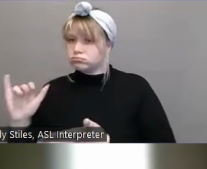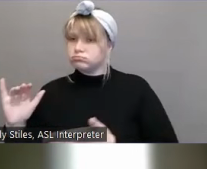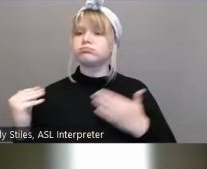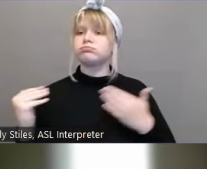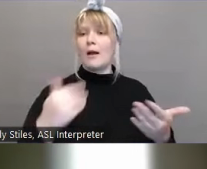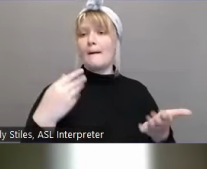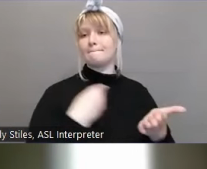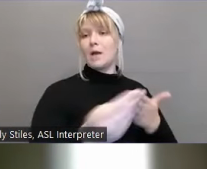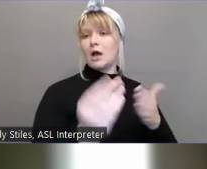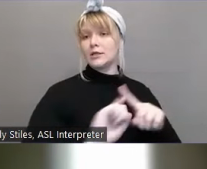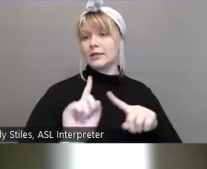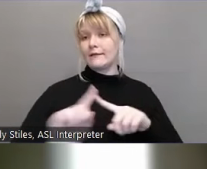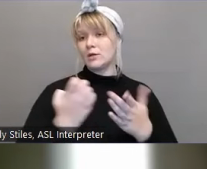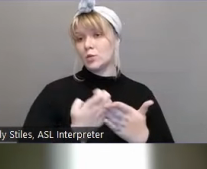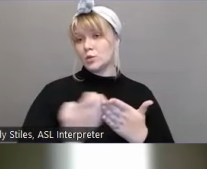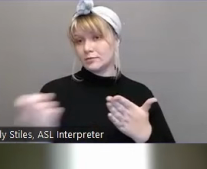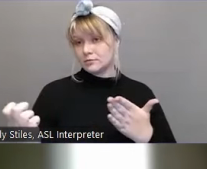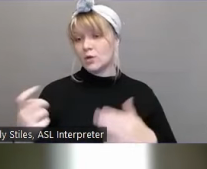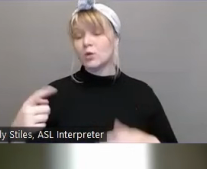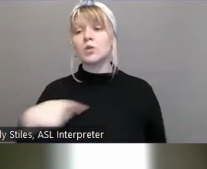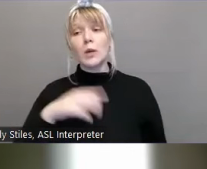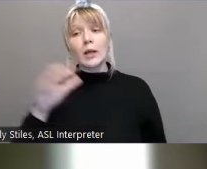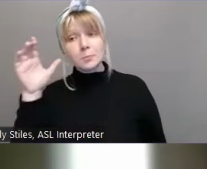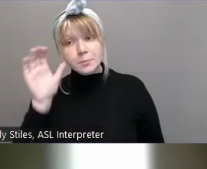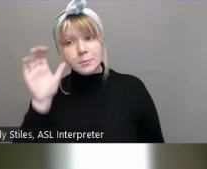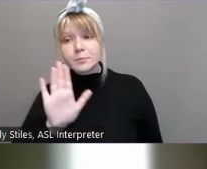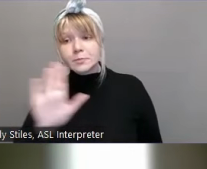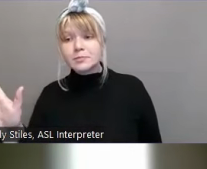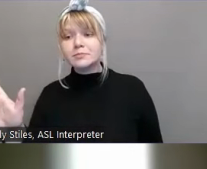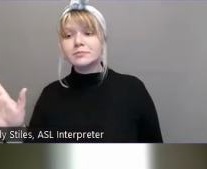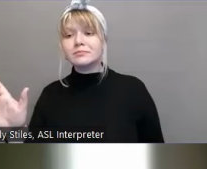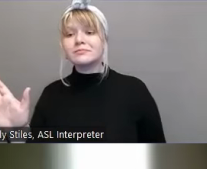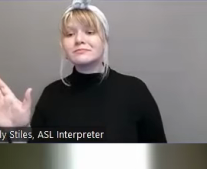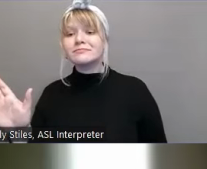the Person as well as early intervention for the little guys, birth to three.